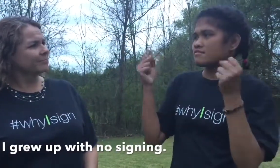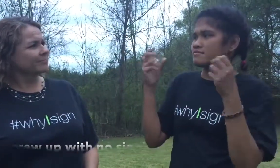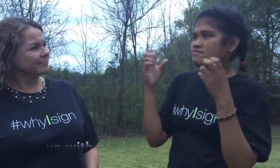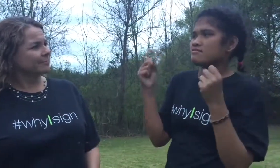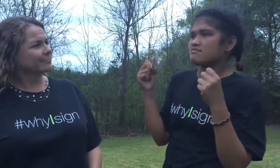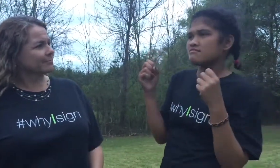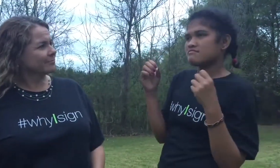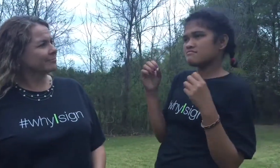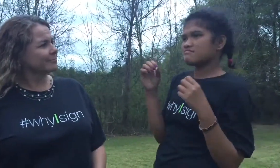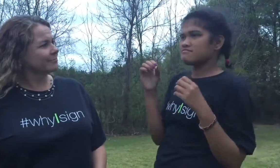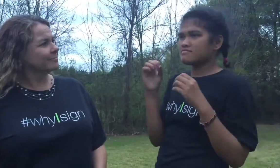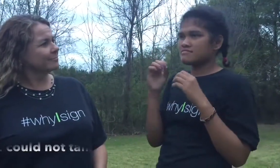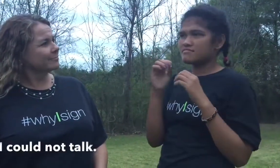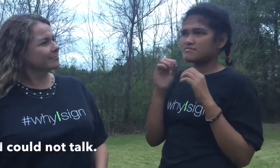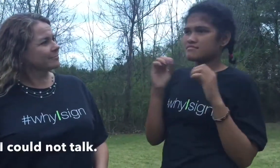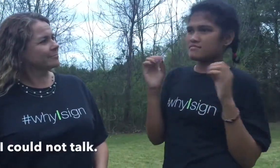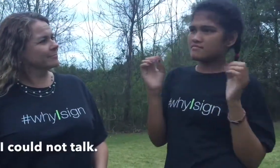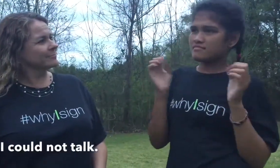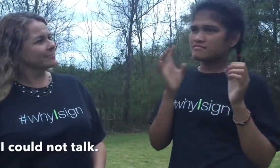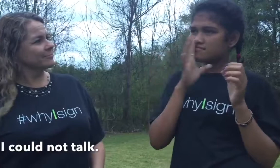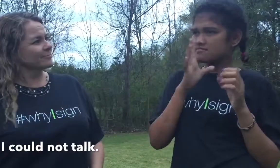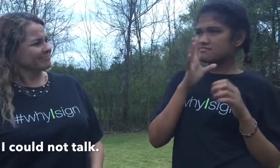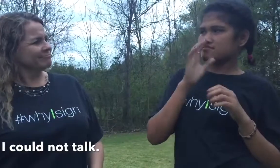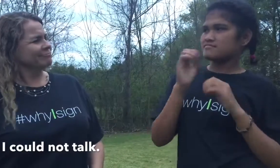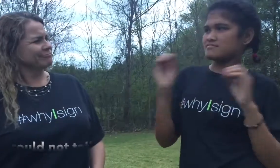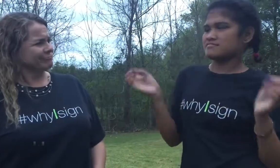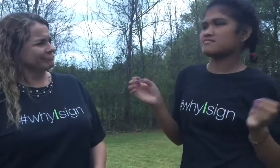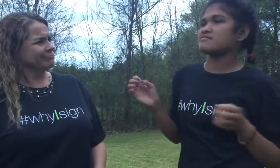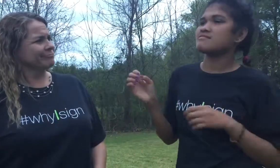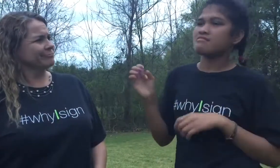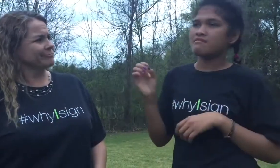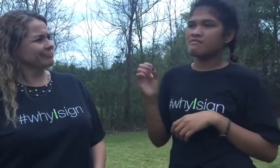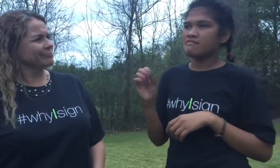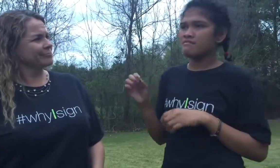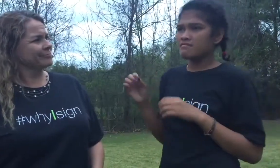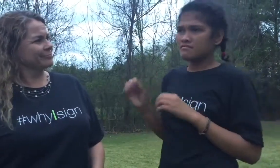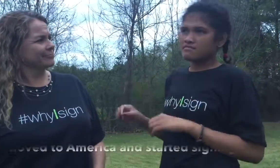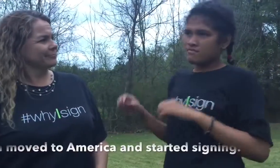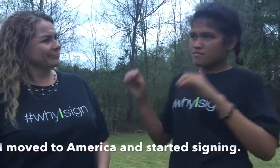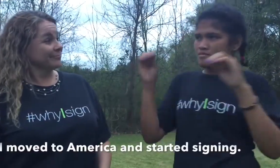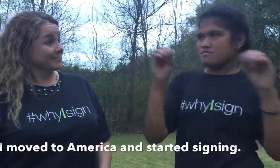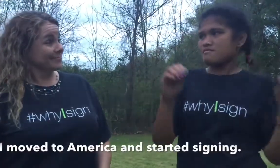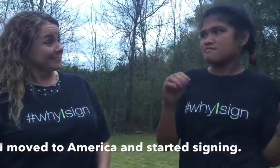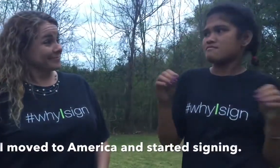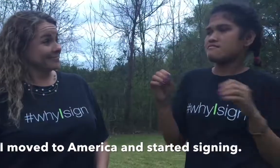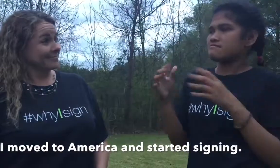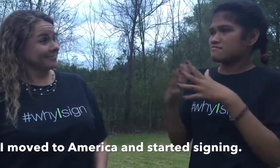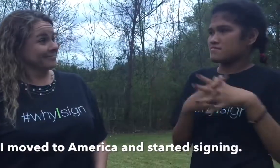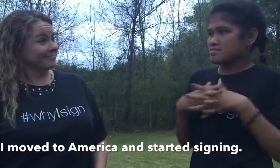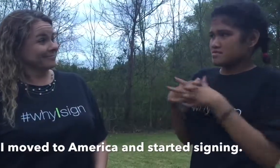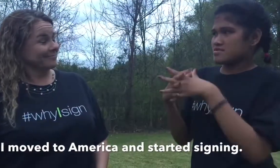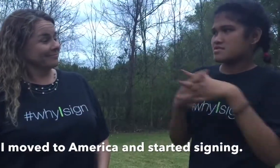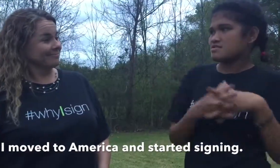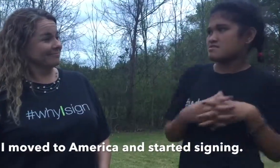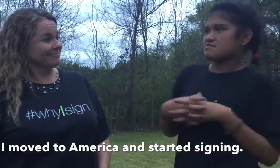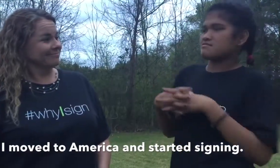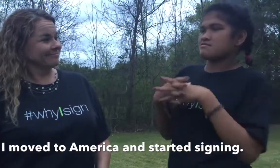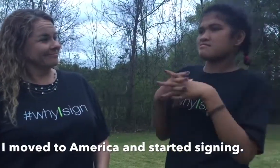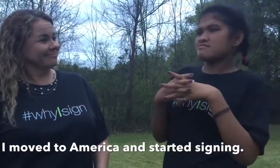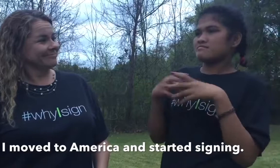Why I sign? Well, I want all of the students to be able to understand each other.